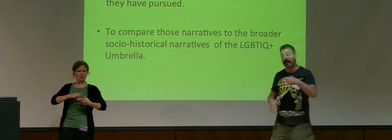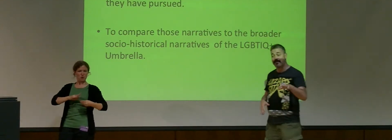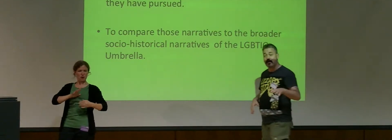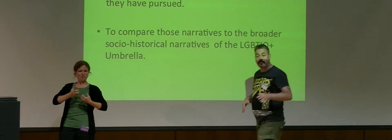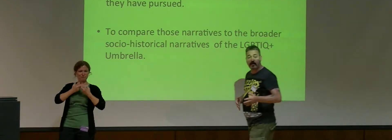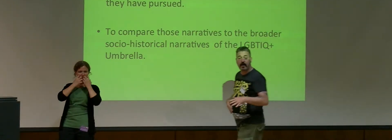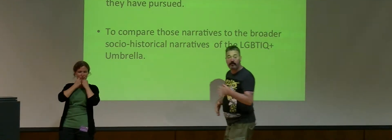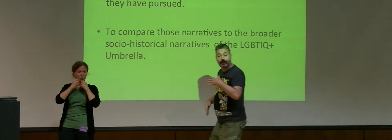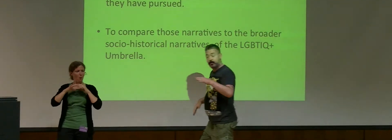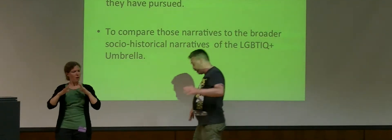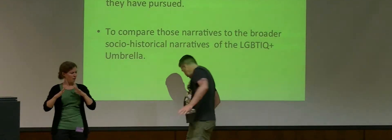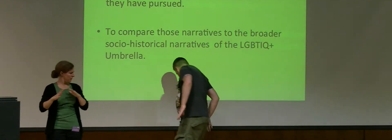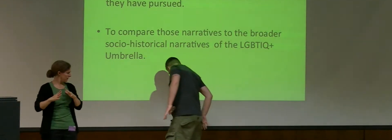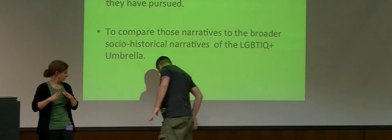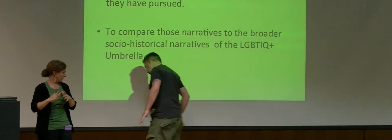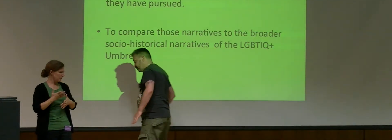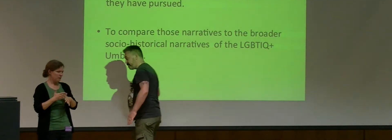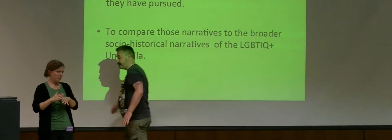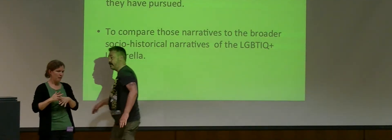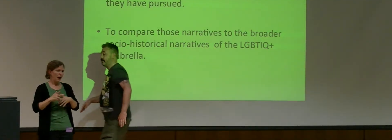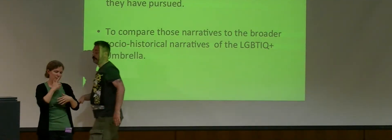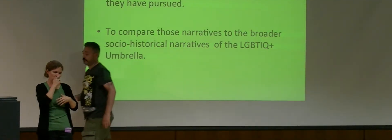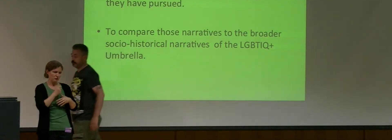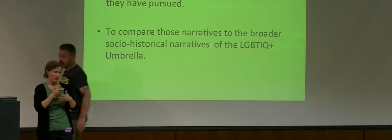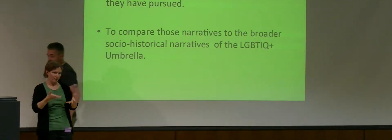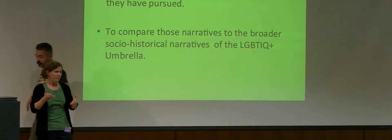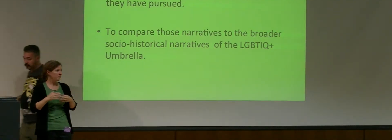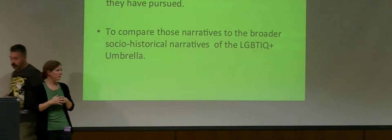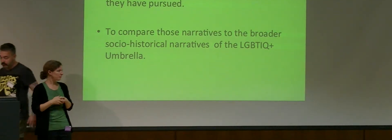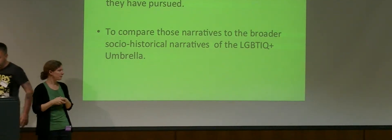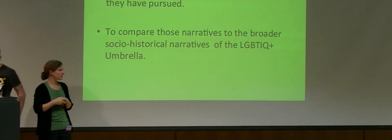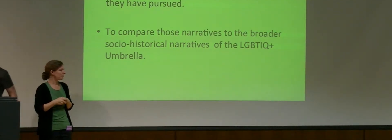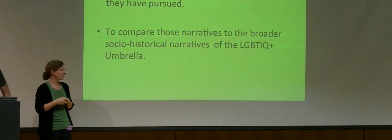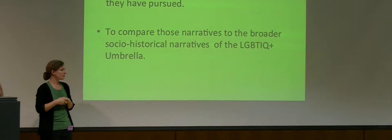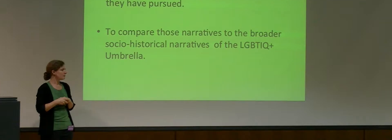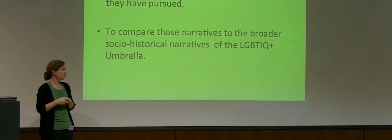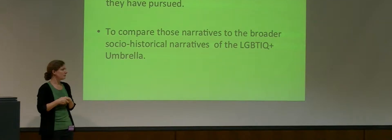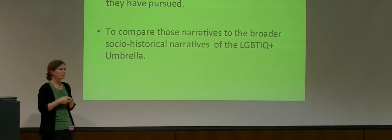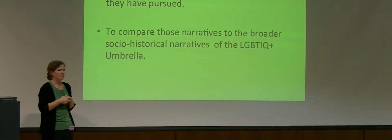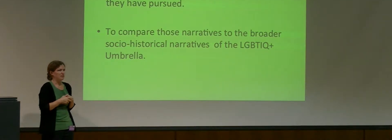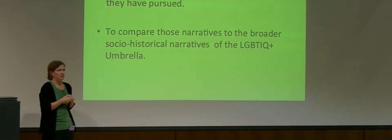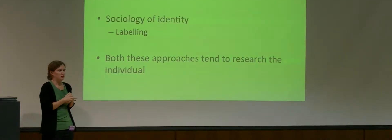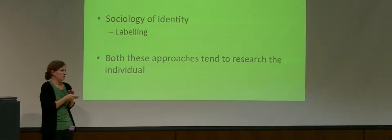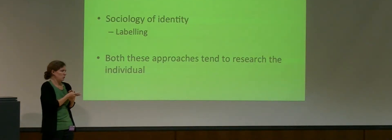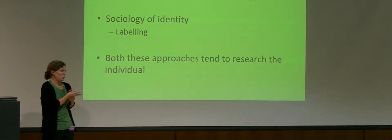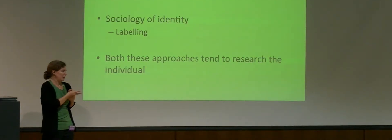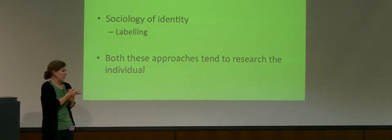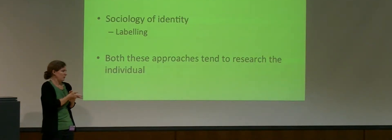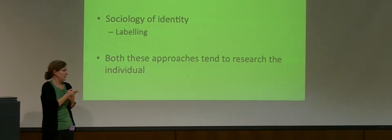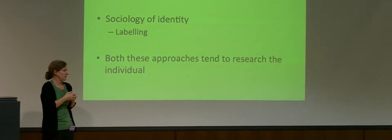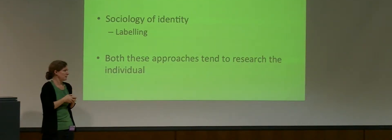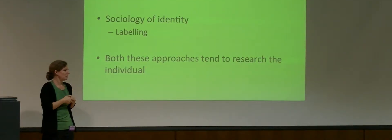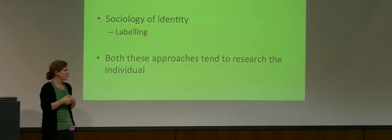This is my thing. I don’t want to.” That’s kind of the kind of things I’m interested in.